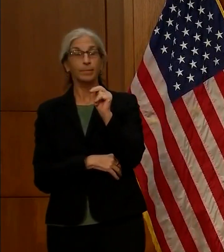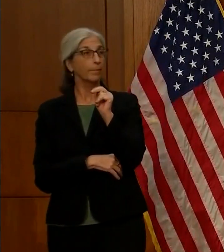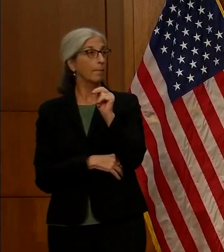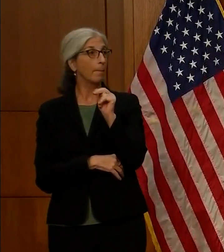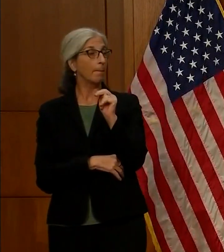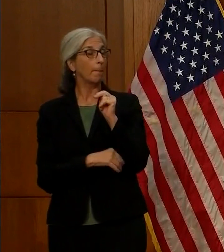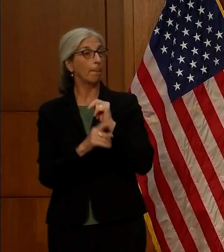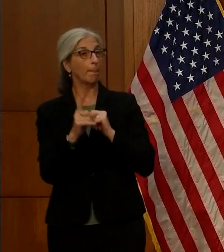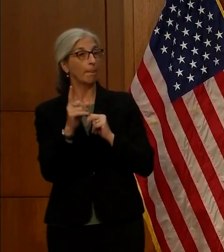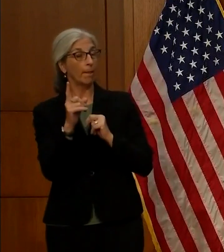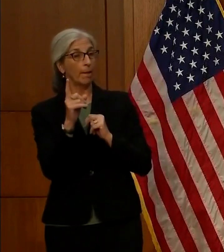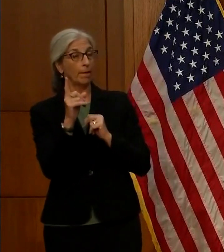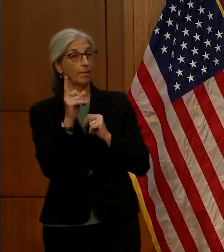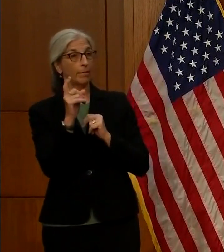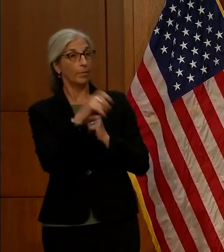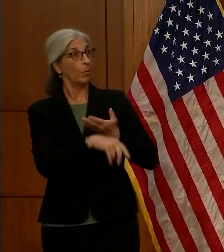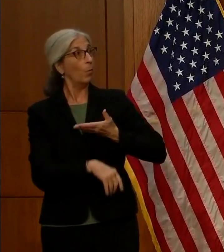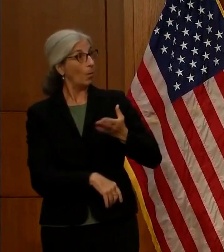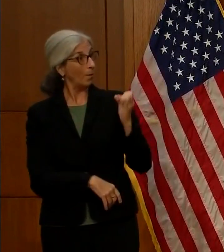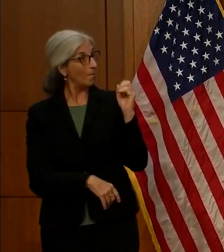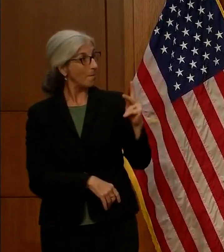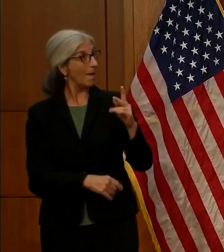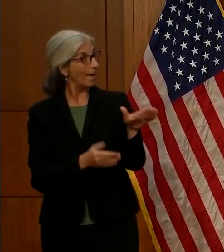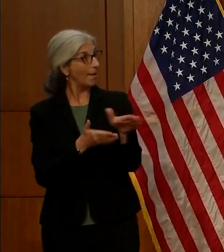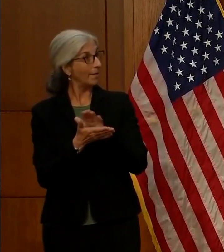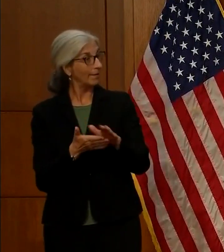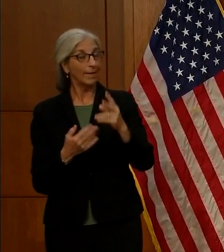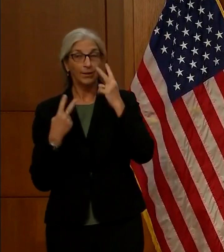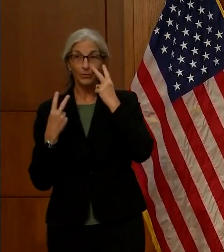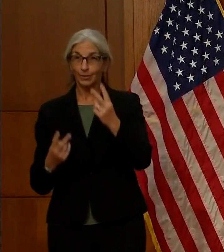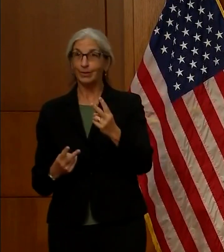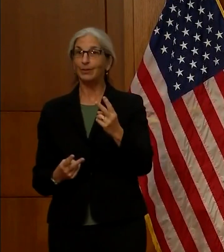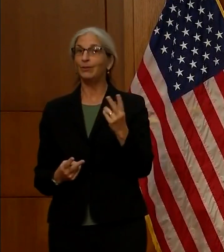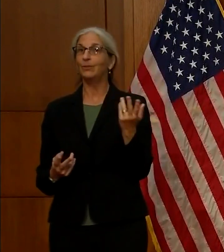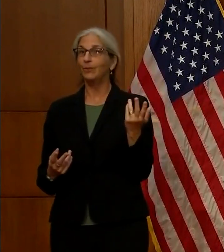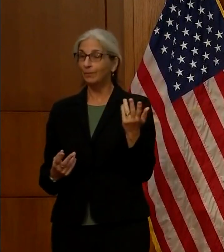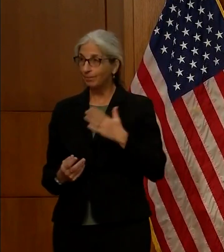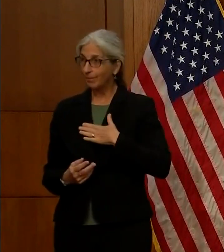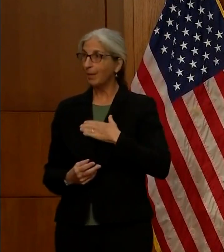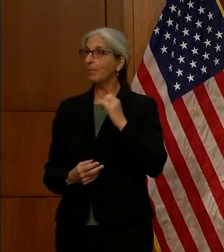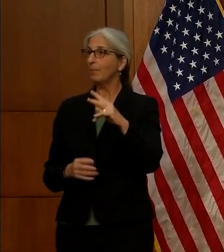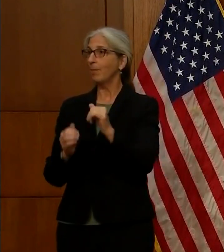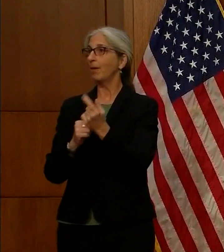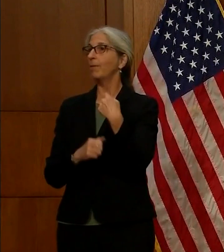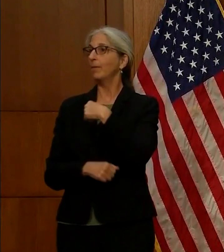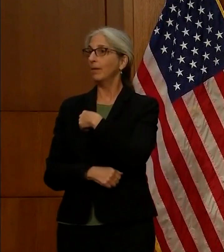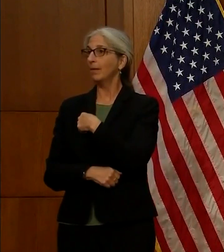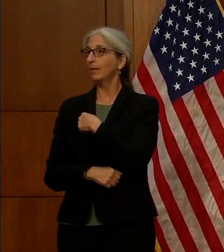I THINK SOME OF THE PROGRESS INDEX. ARE WELCOME BACK IT'S